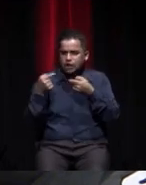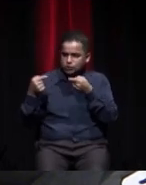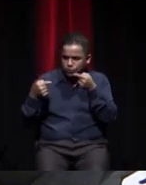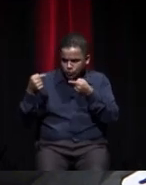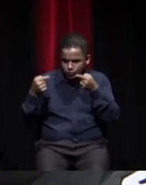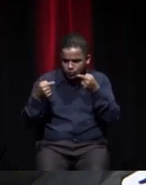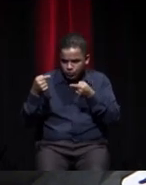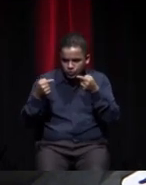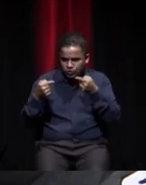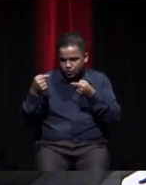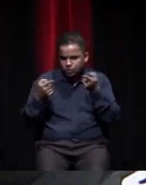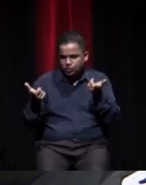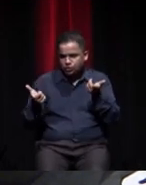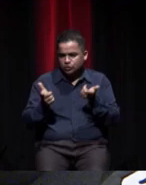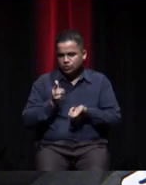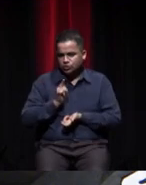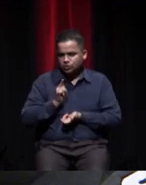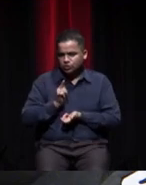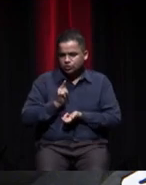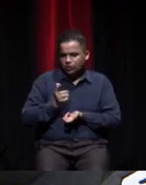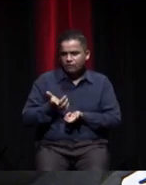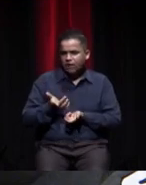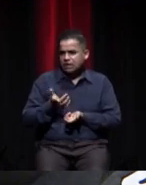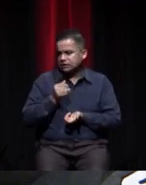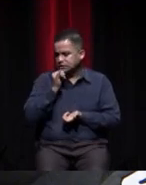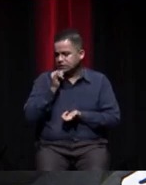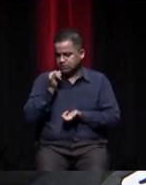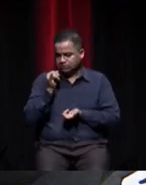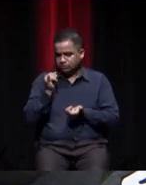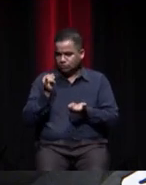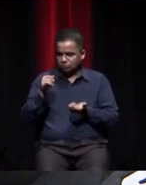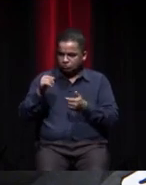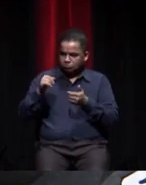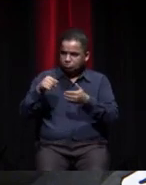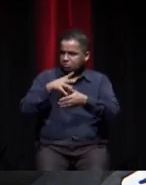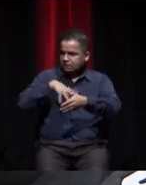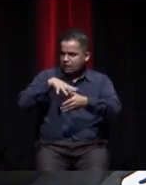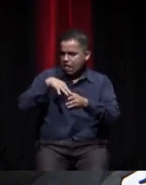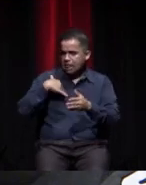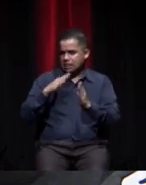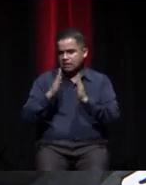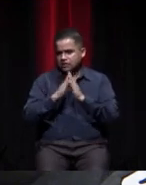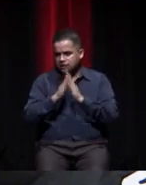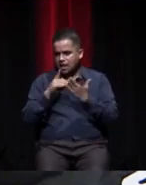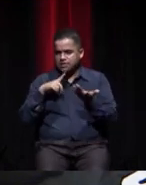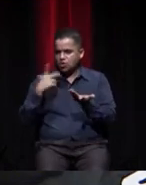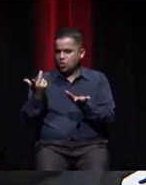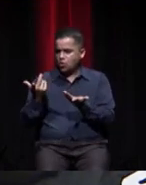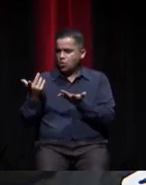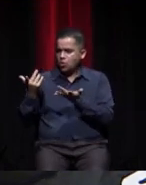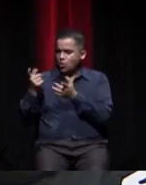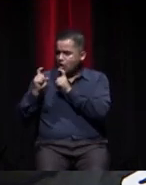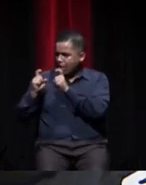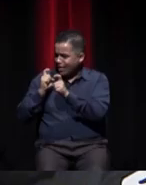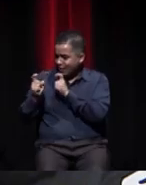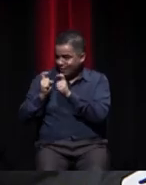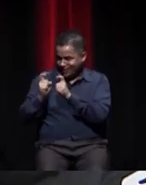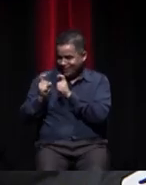If we were in a living room or at a department meeting of UFRJ,